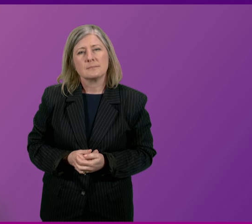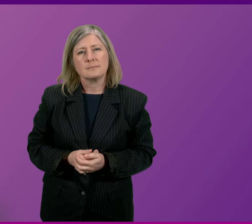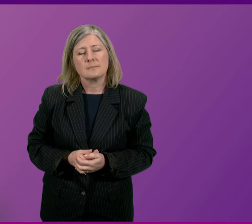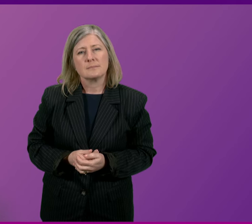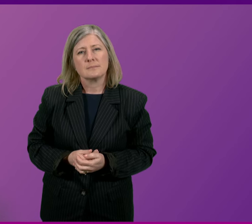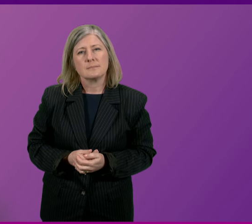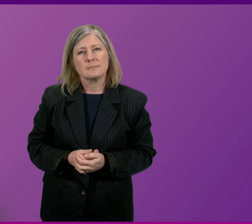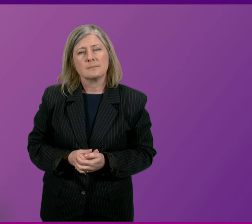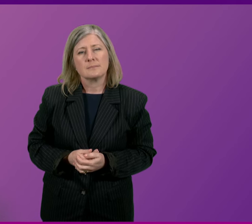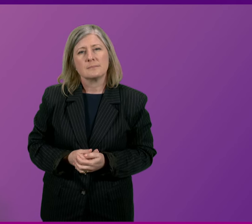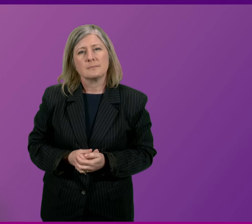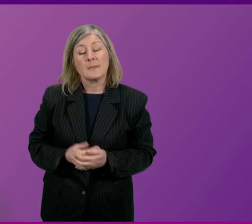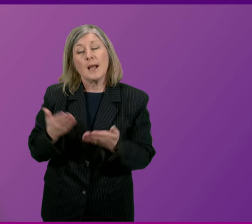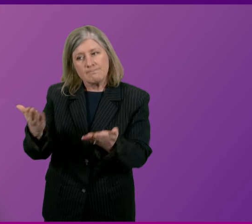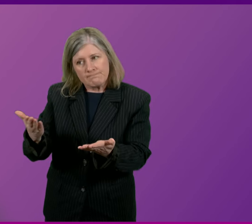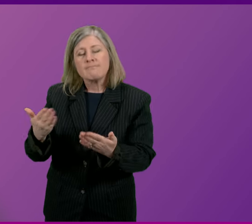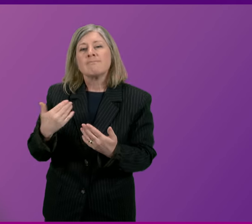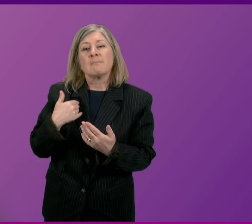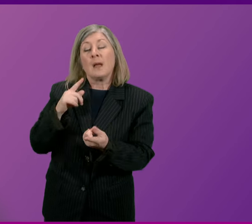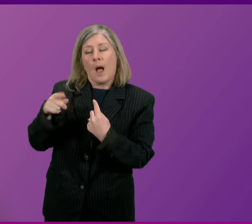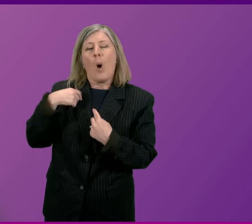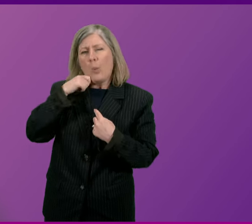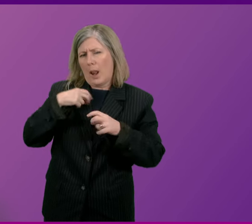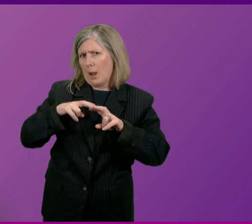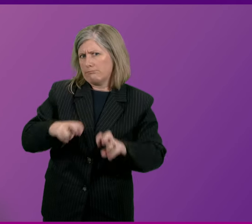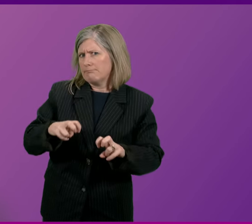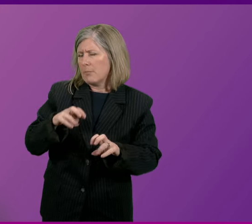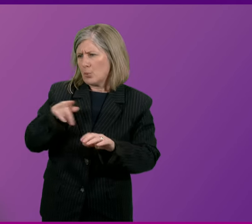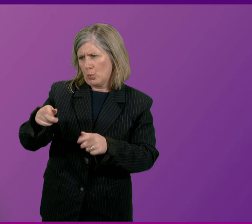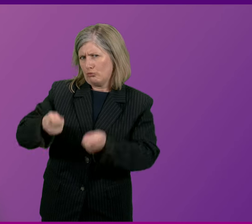If Mr Stewart will allow me, I will look into the question that he has asked me about funding